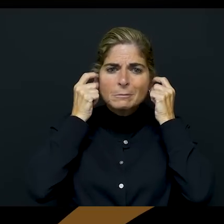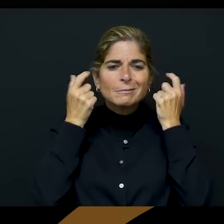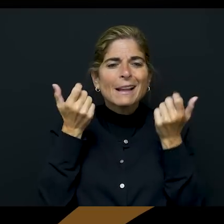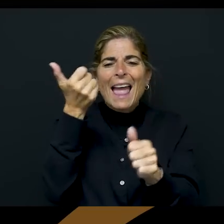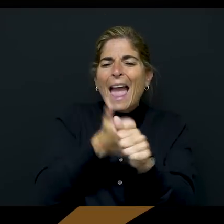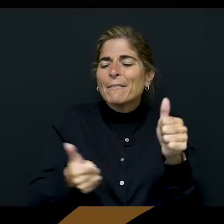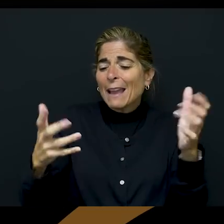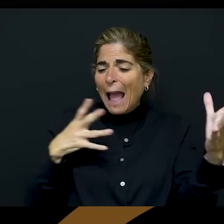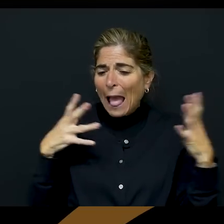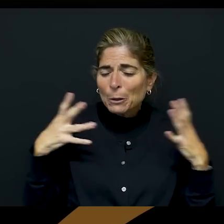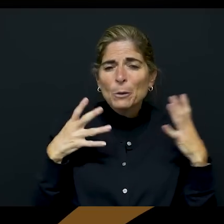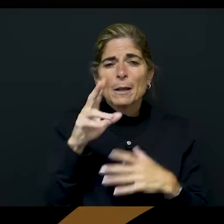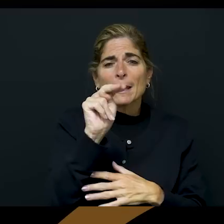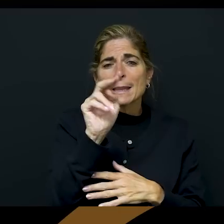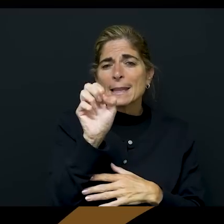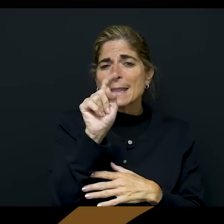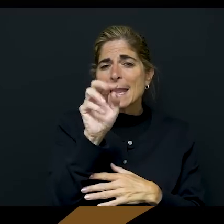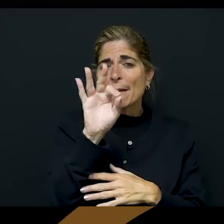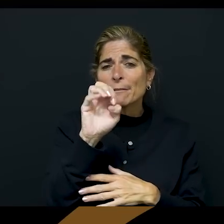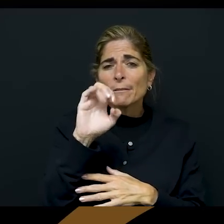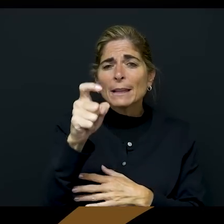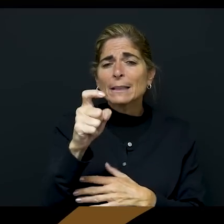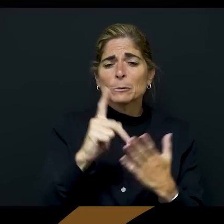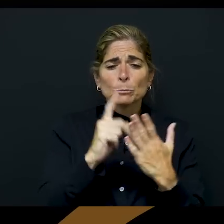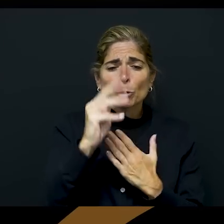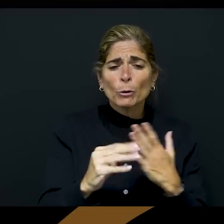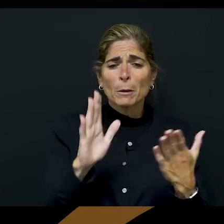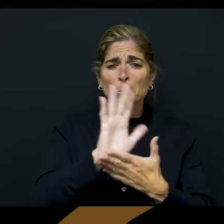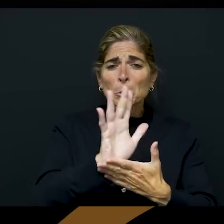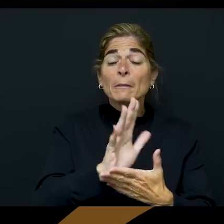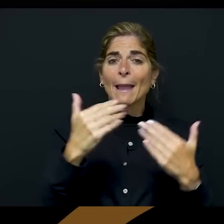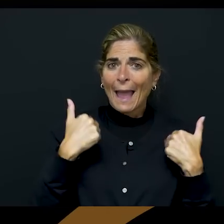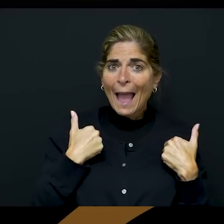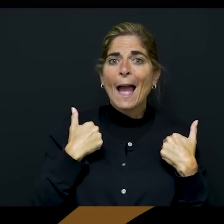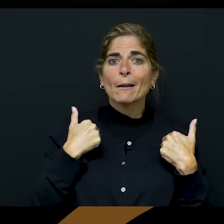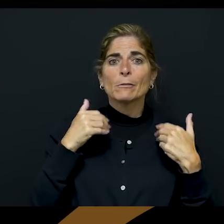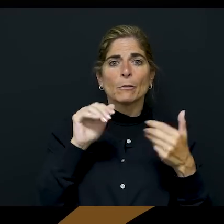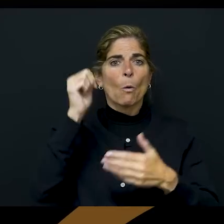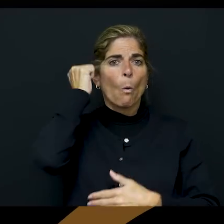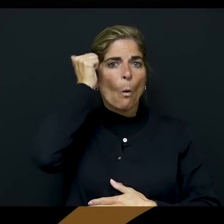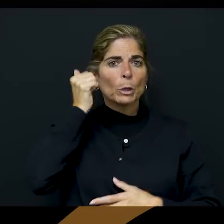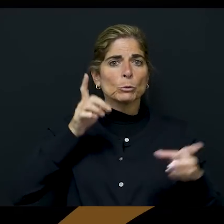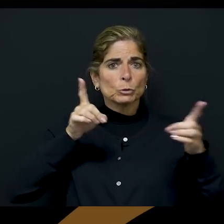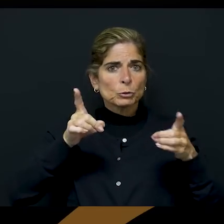Every Hollywood film, every Netflix movie or program comes with audio description.